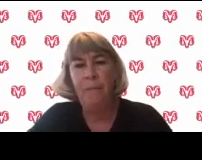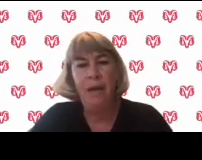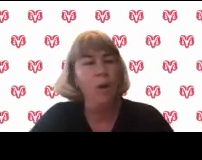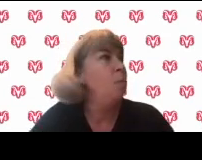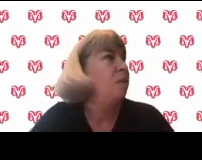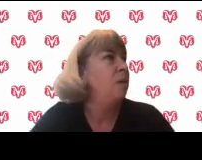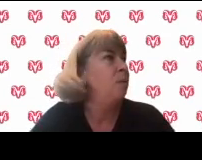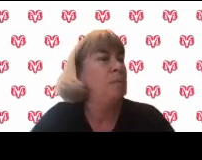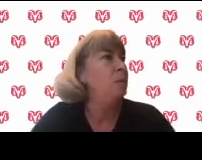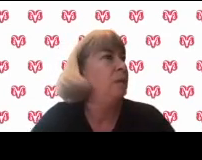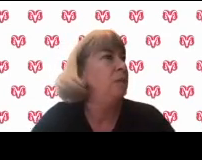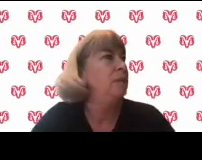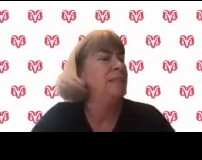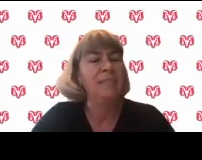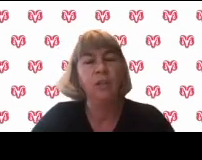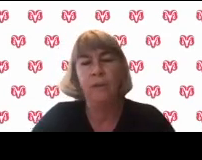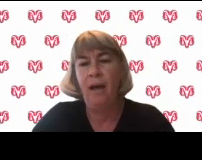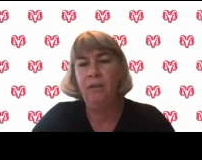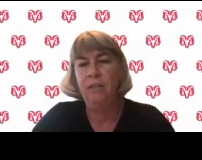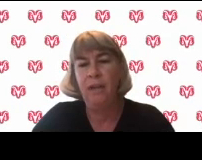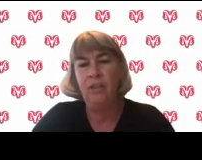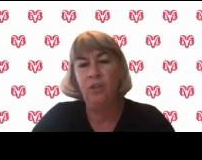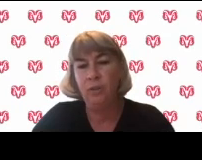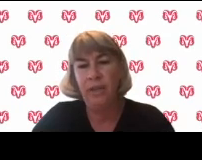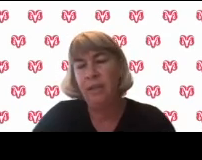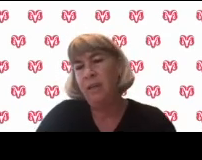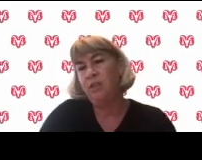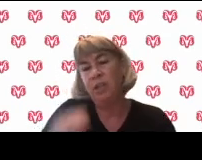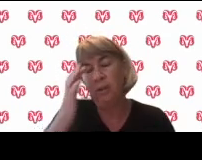I hope that you will be willing to stick around and join Shane